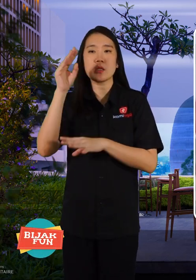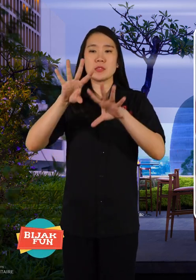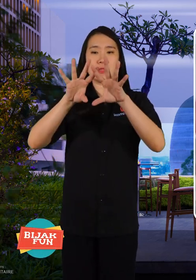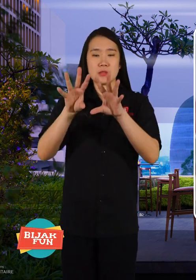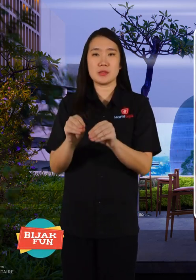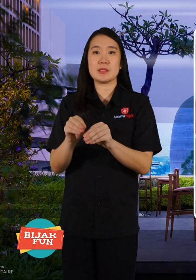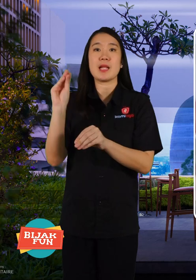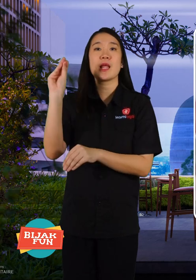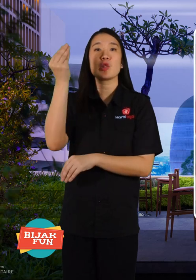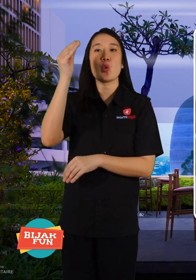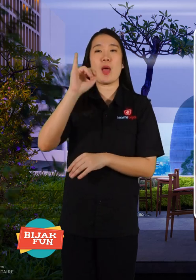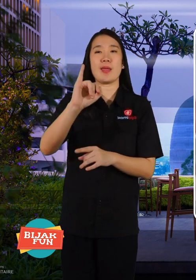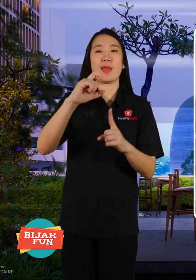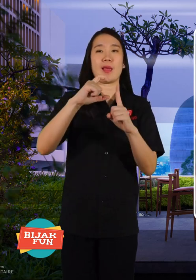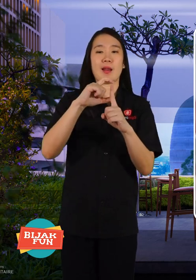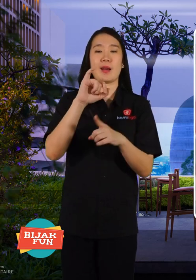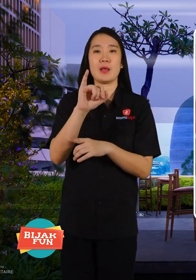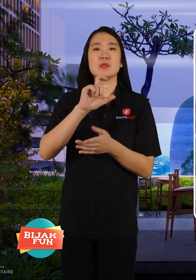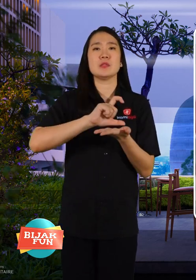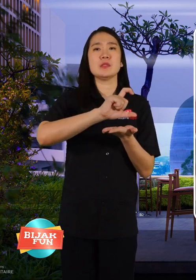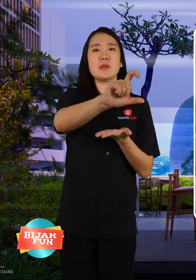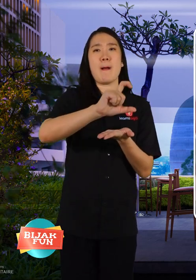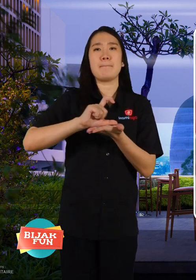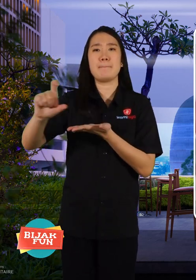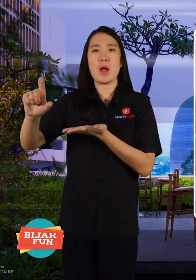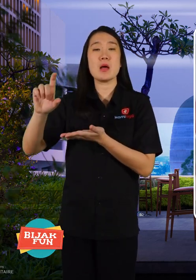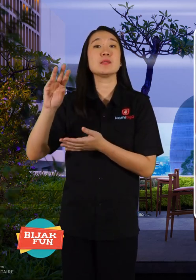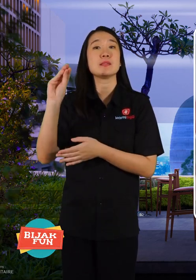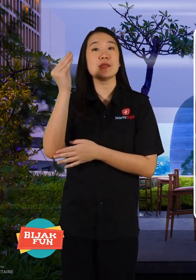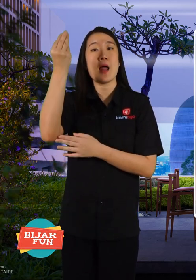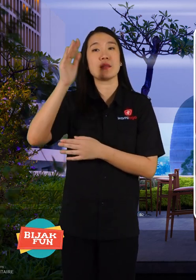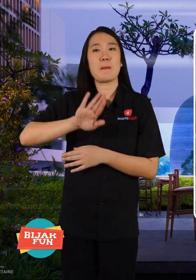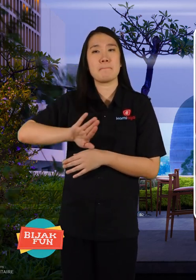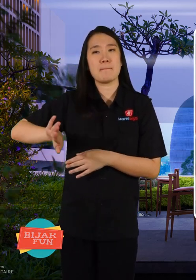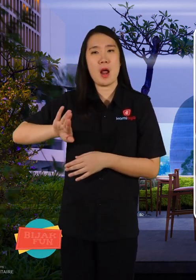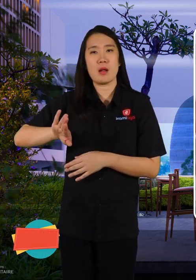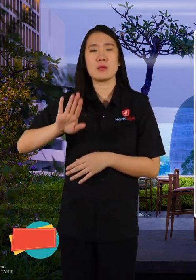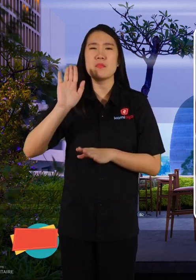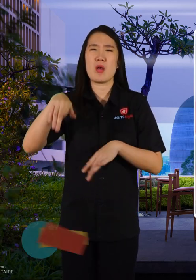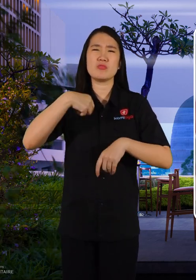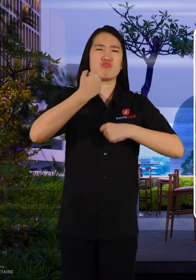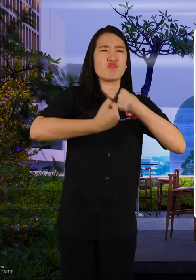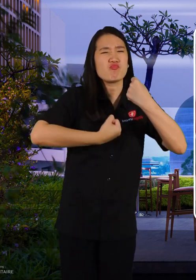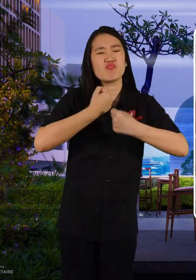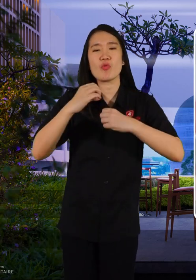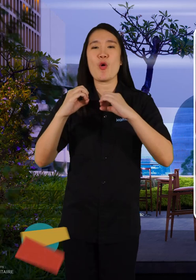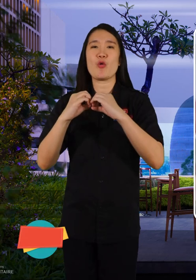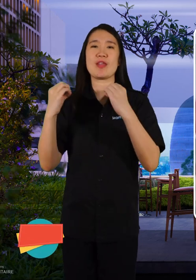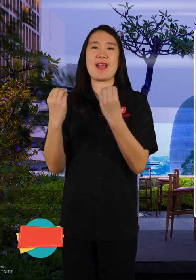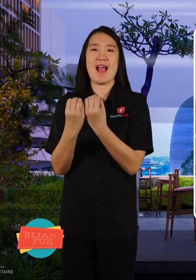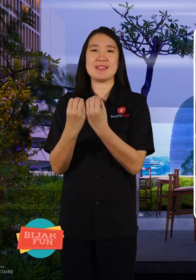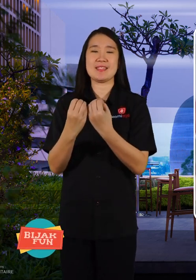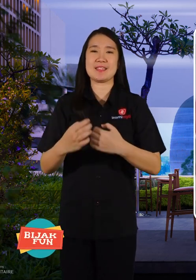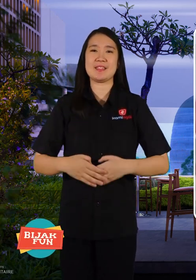as well as the head of IDI Jakarta branch West and still active in the organization.